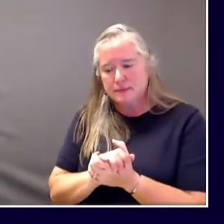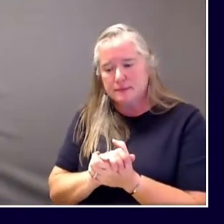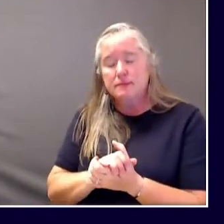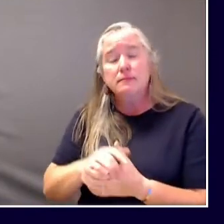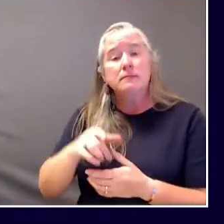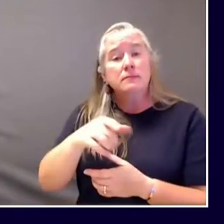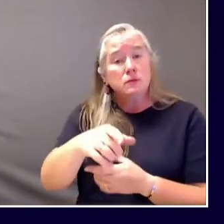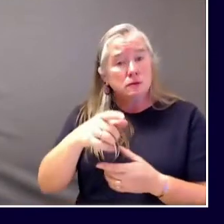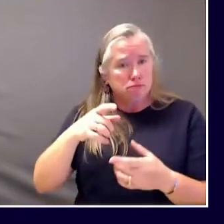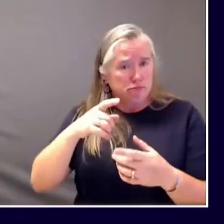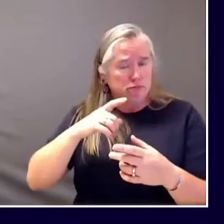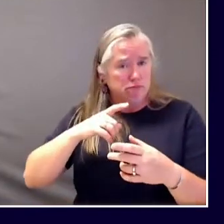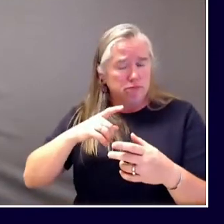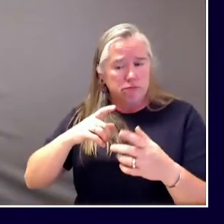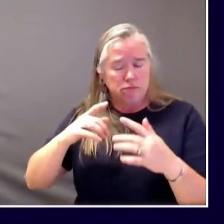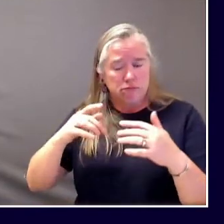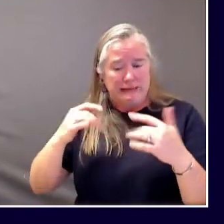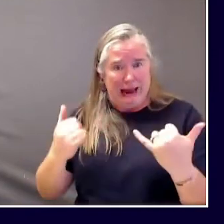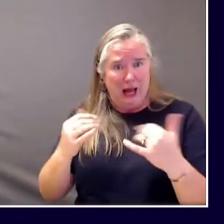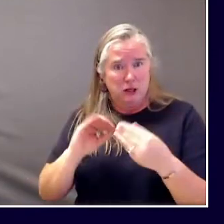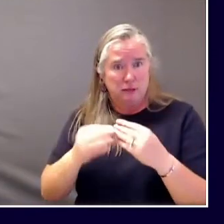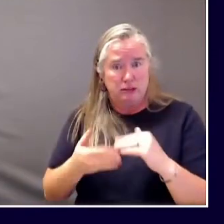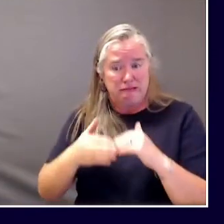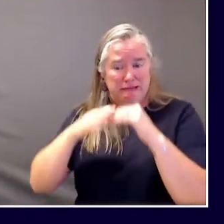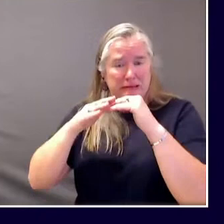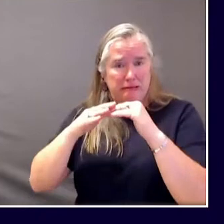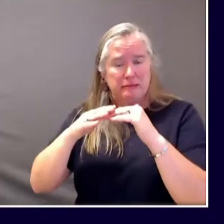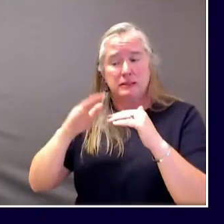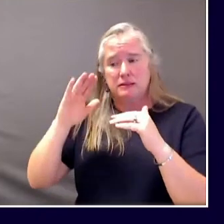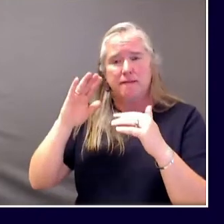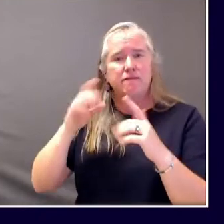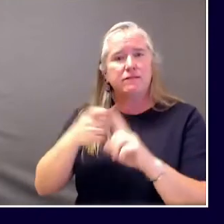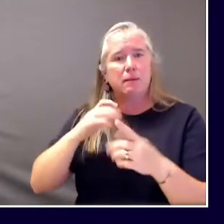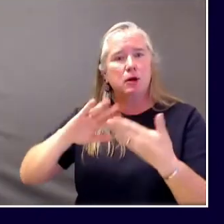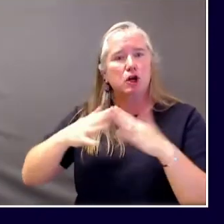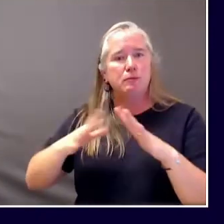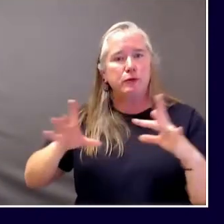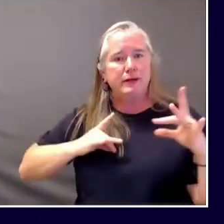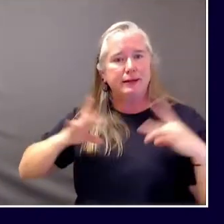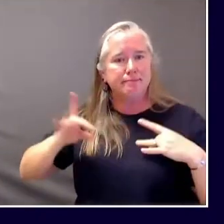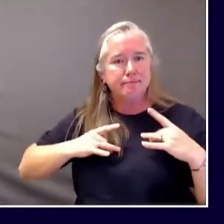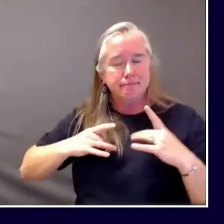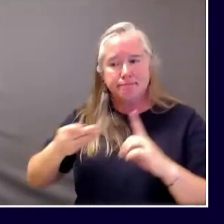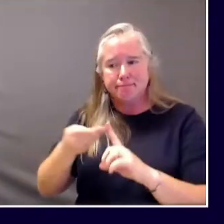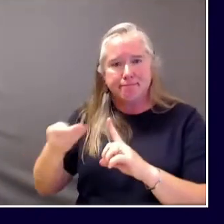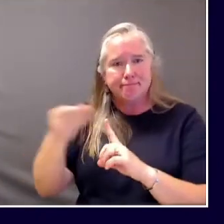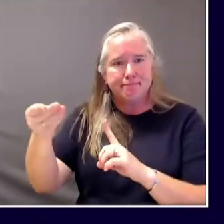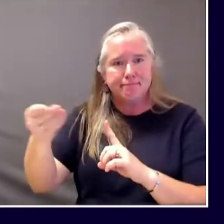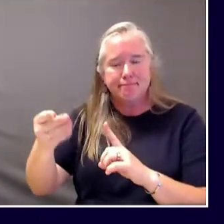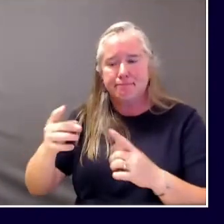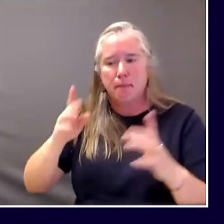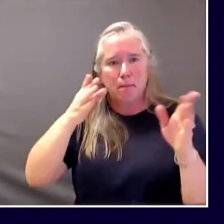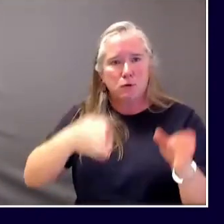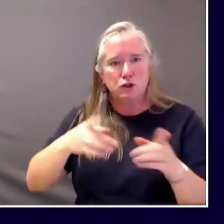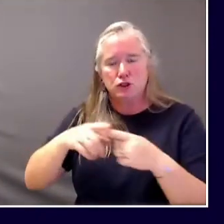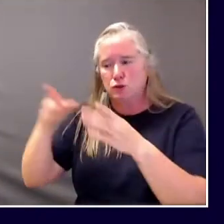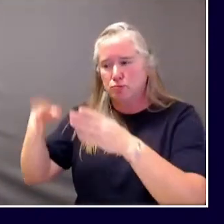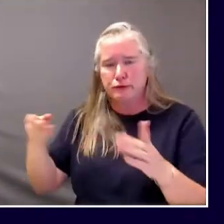transmission and small house will where there probably isn't much masking or distancing but